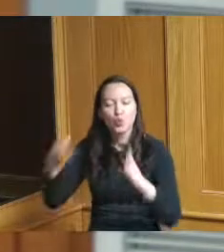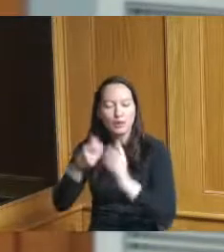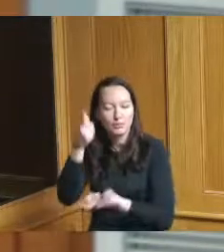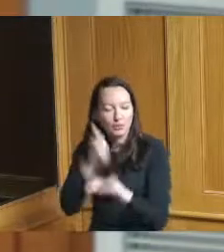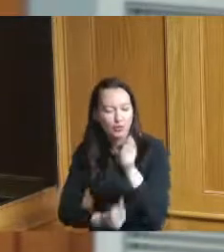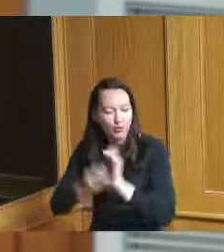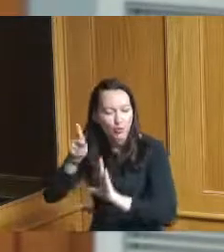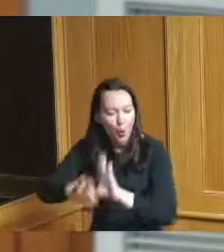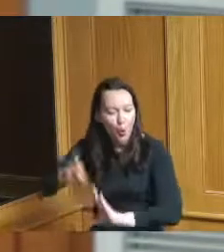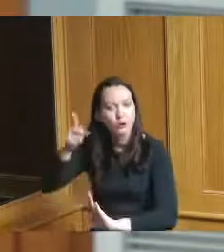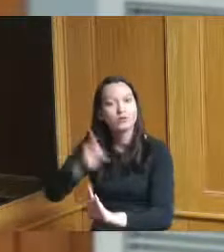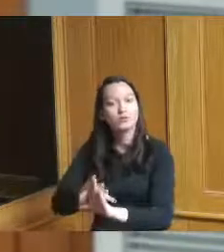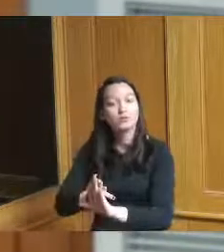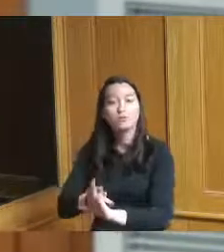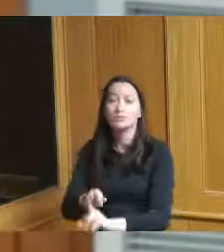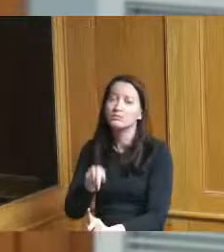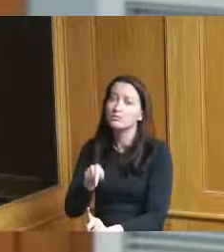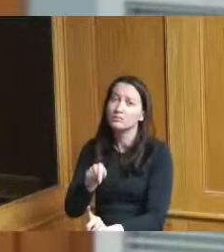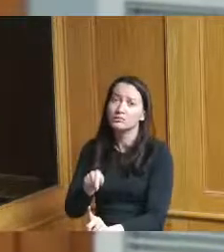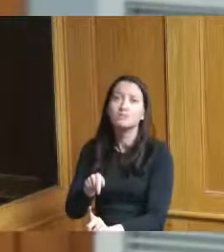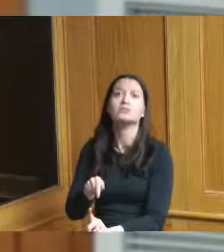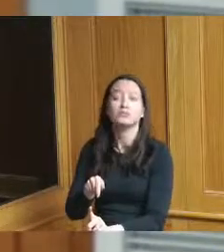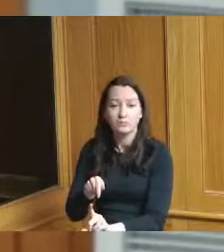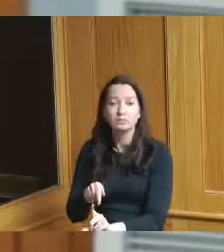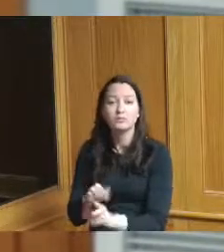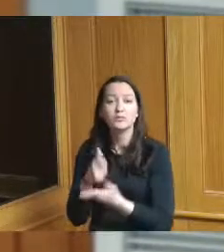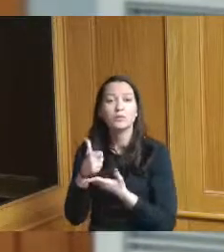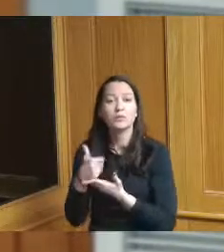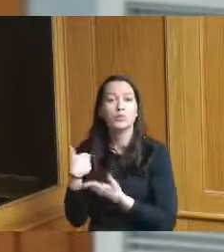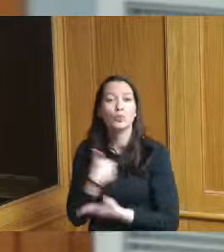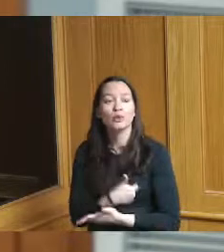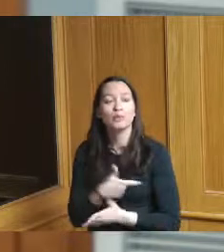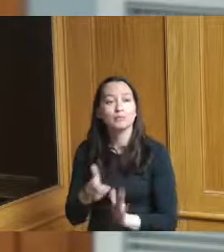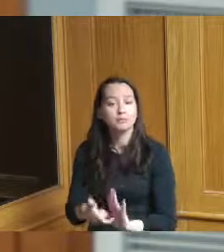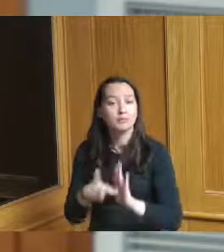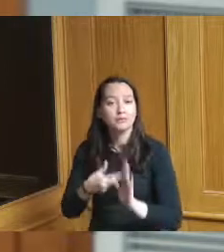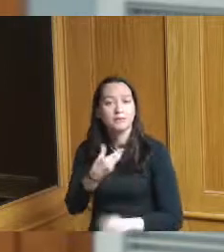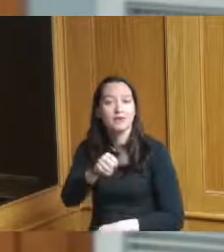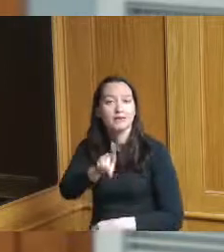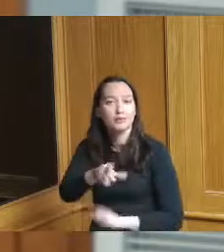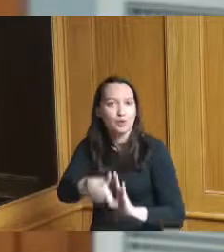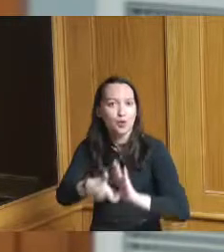and in fact this does help us meet our HUD requirements so those two things are critical